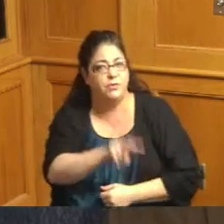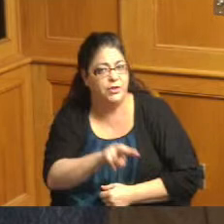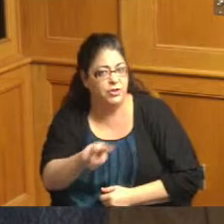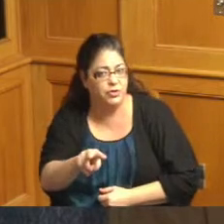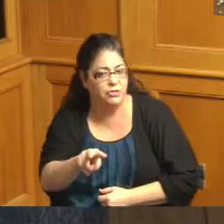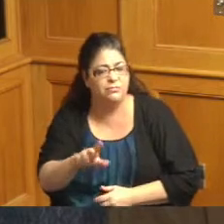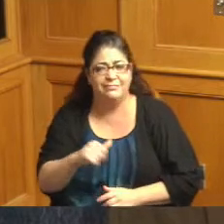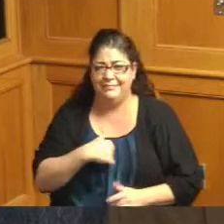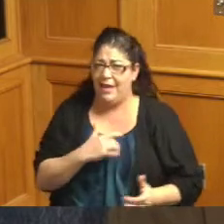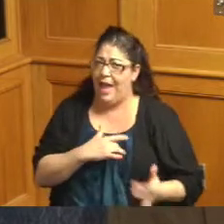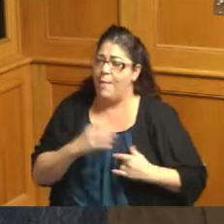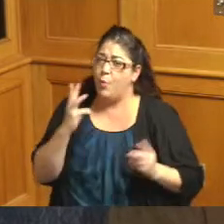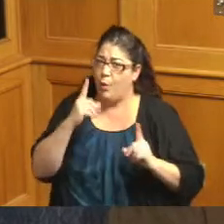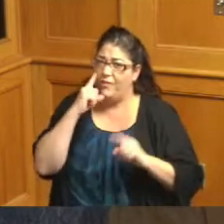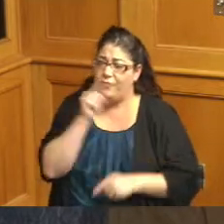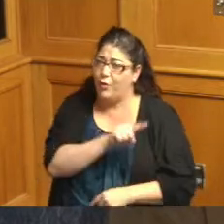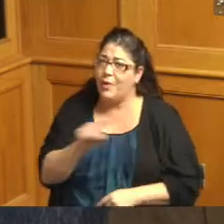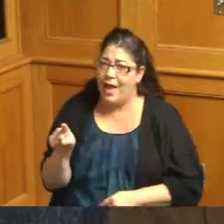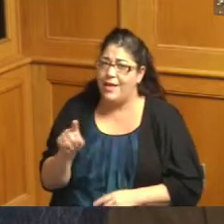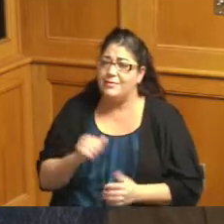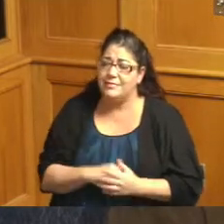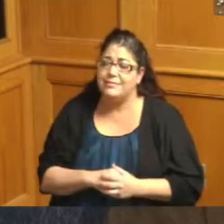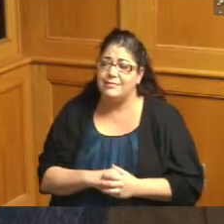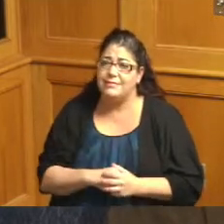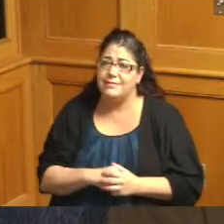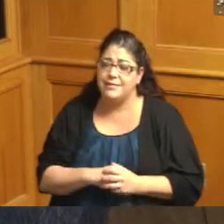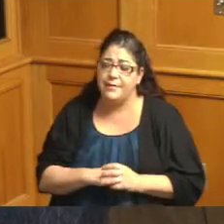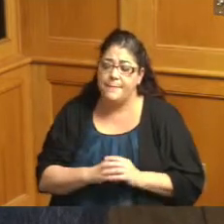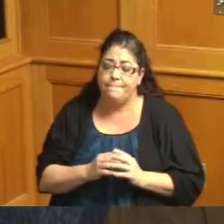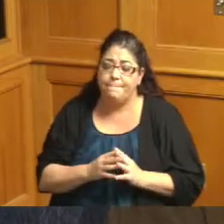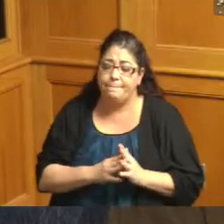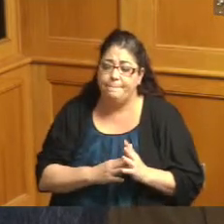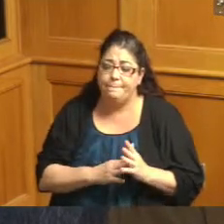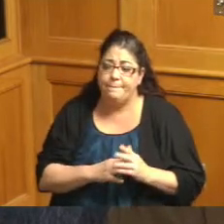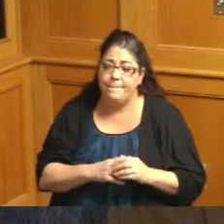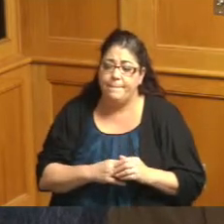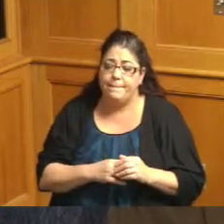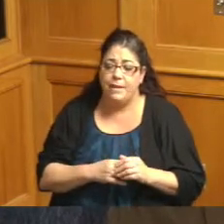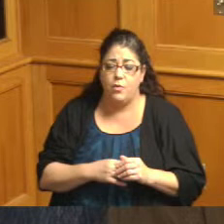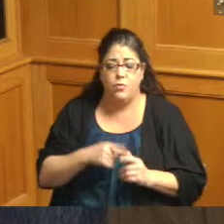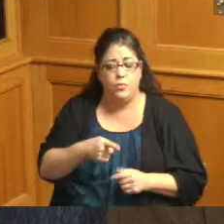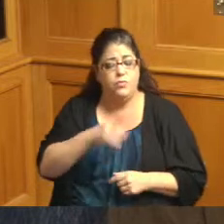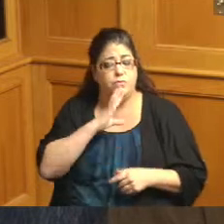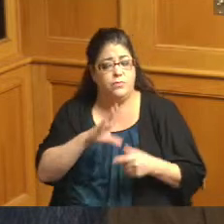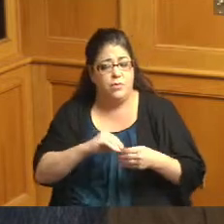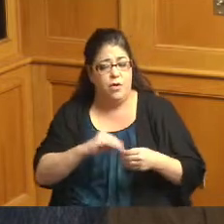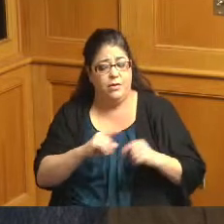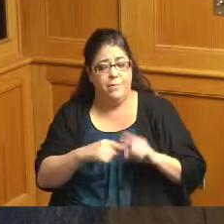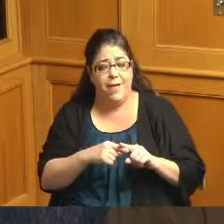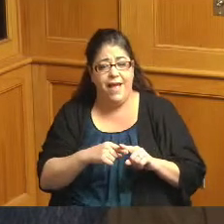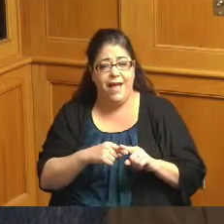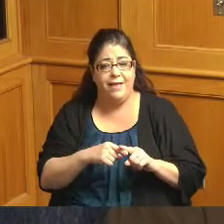am worried for you about that and about what you talked about which are these outside pressures